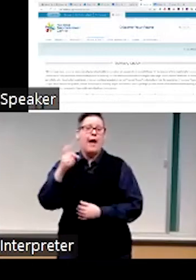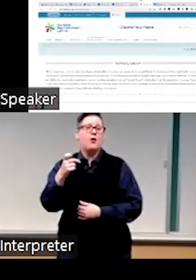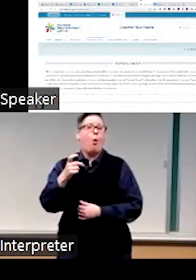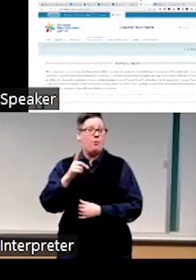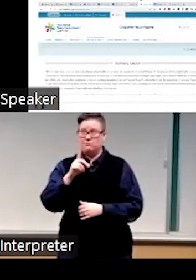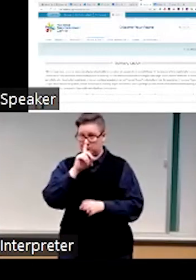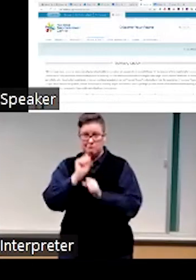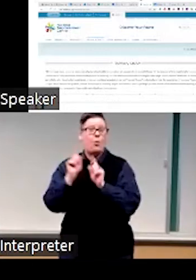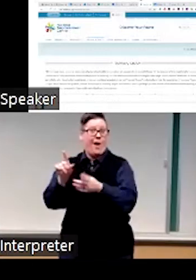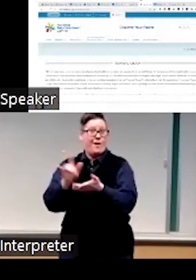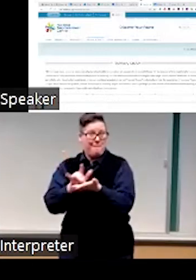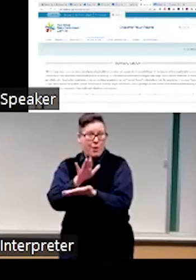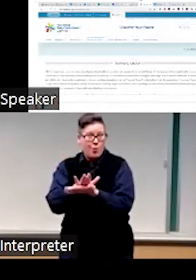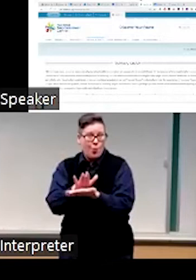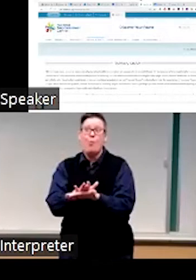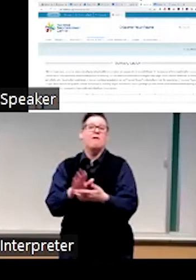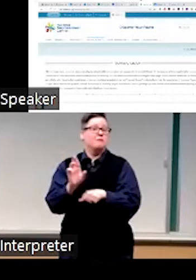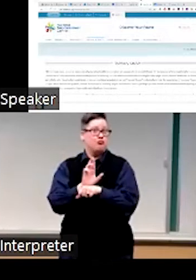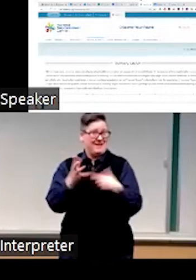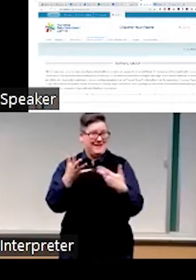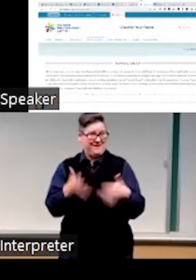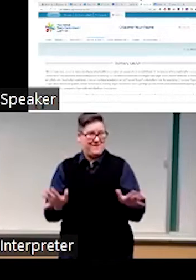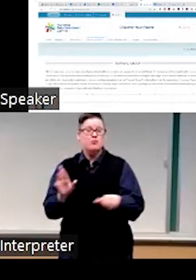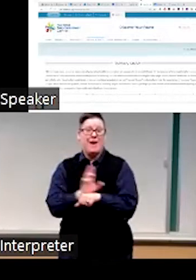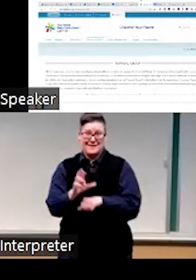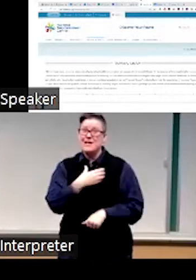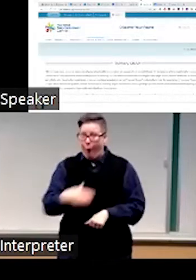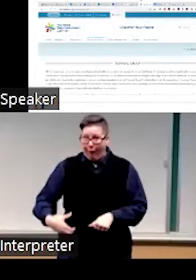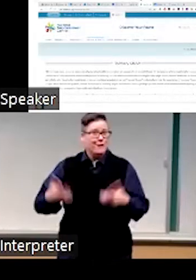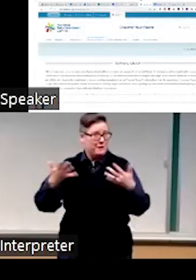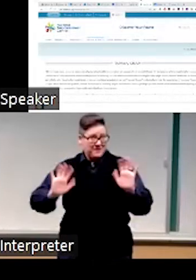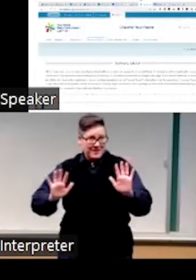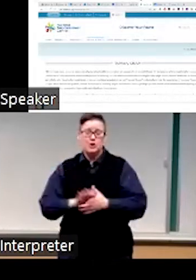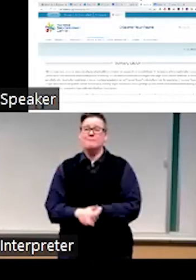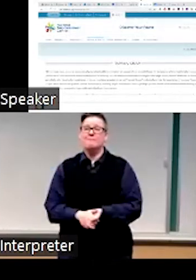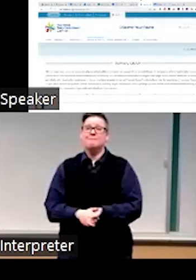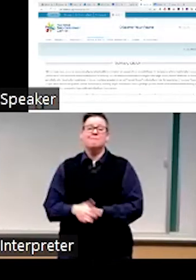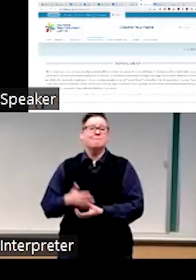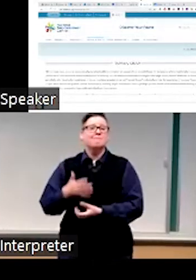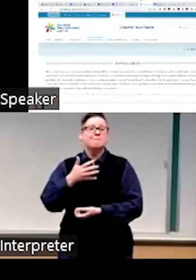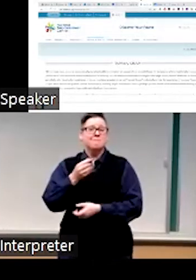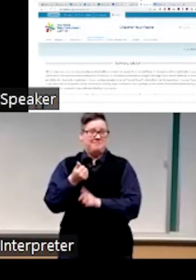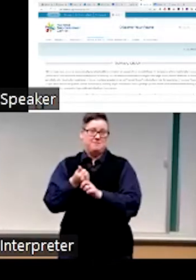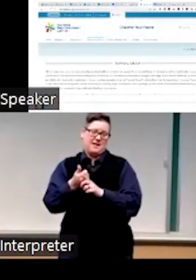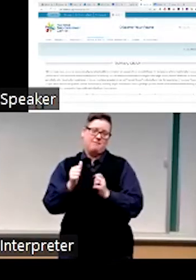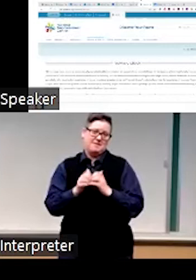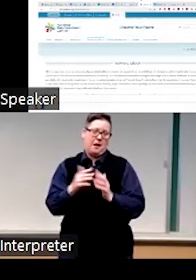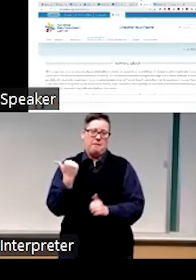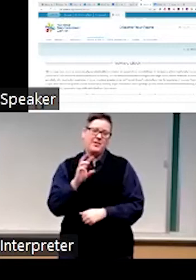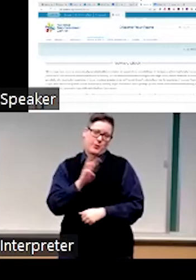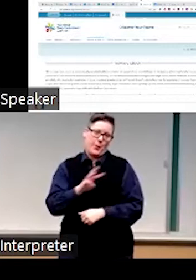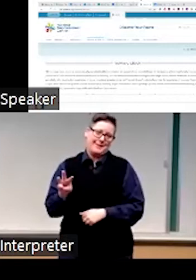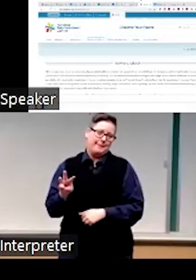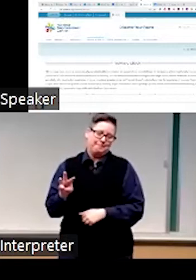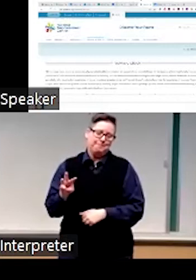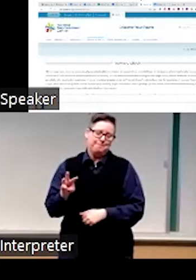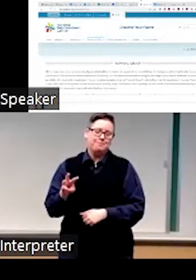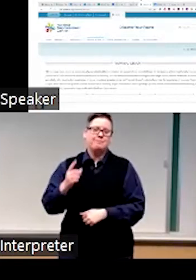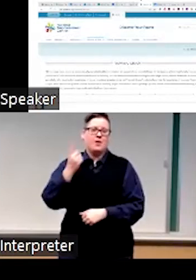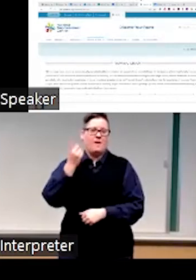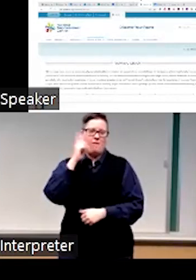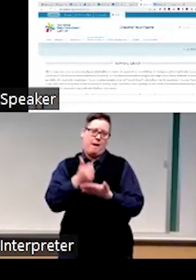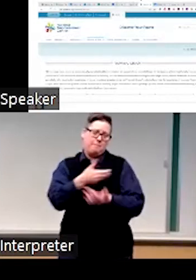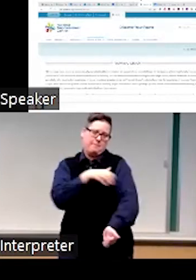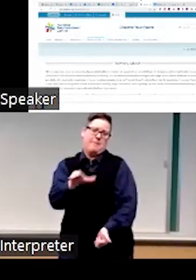school and did a residency at Harvard um and he created this website uh for for empowerment one